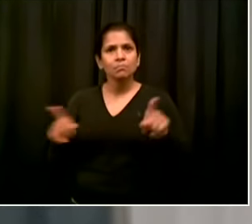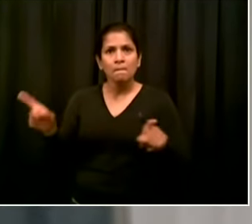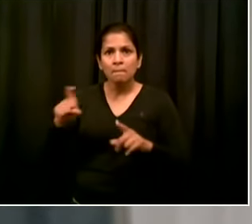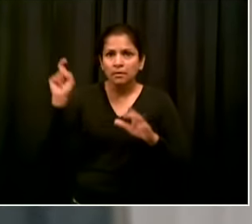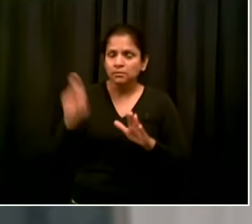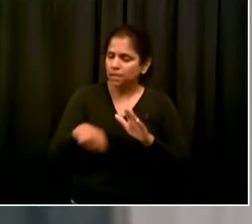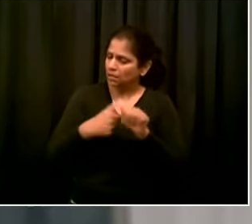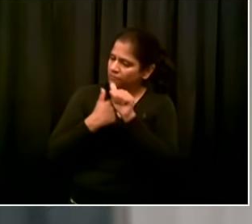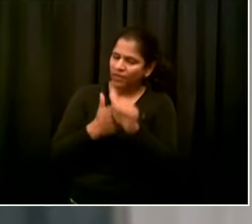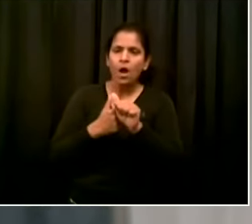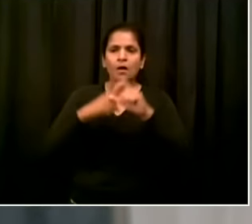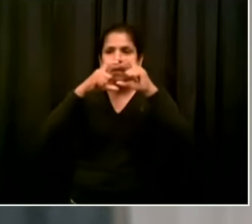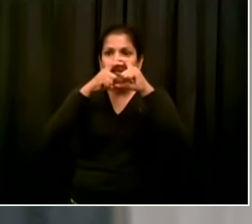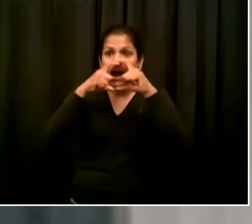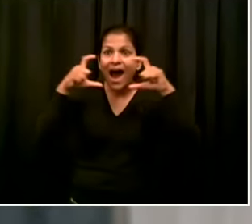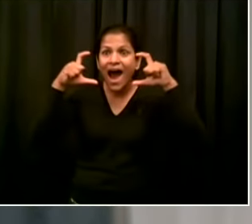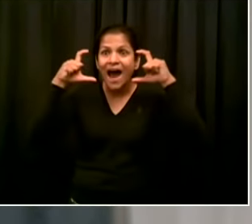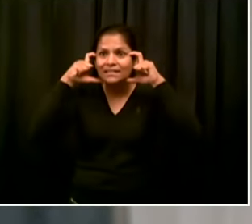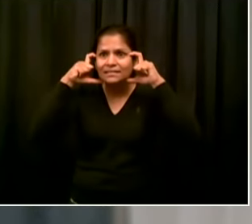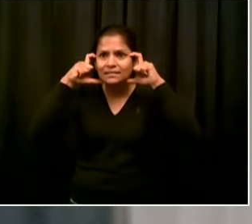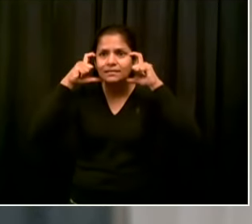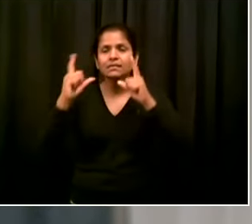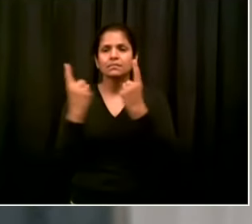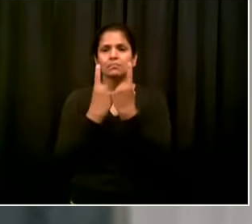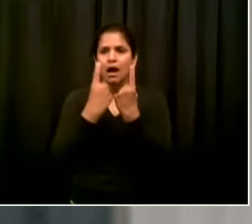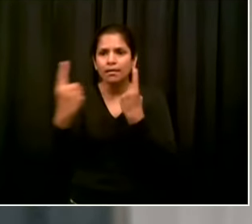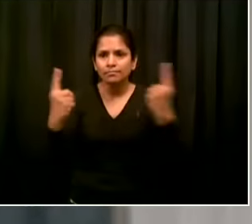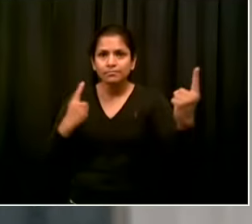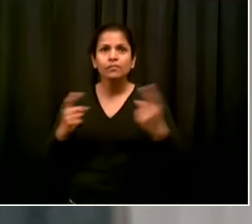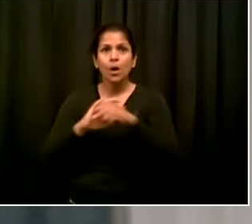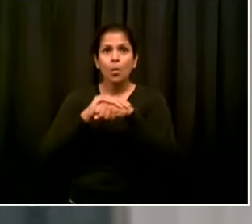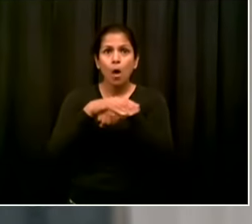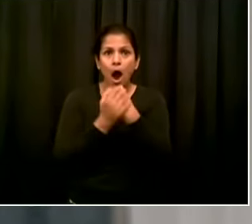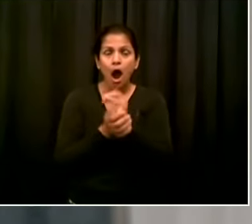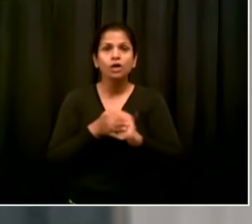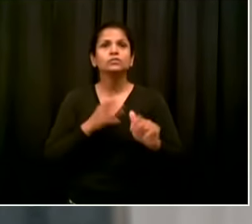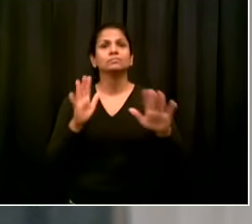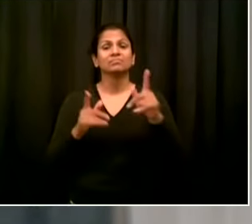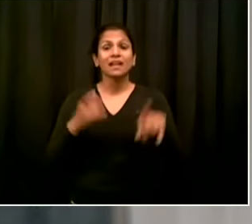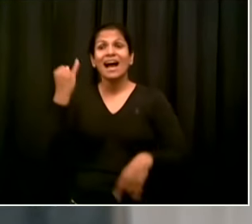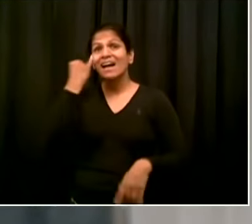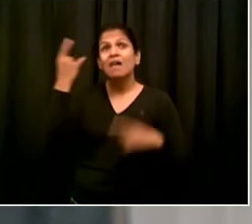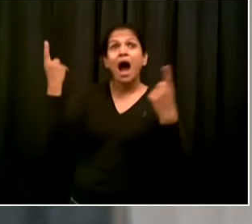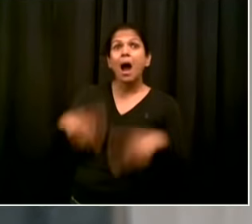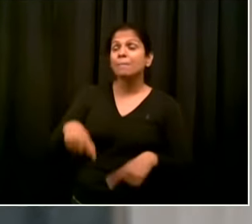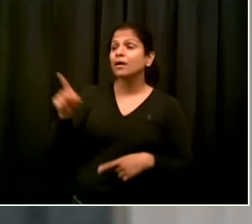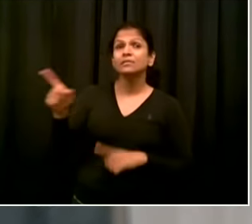HAVE PUT A LOT OF TIME INTO THAT ALDIOEGU. THANK YOU MR.